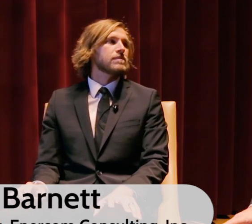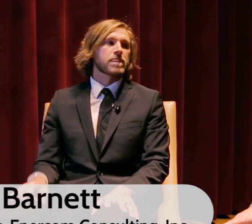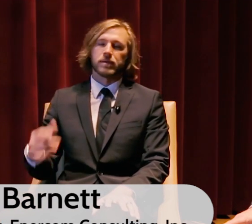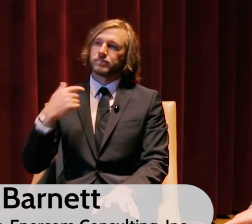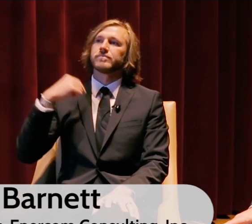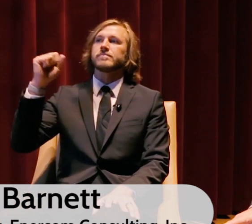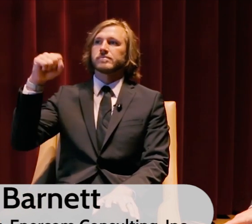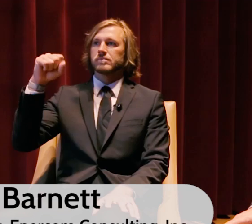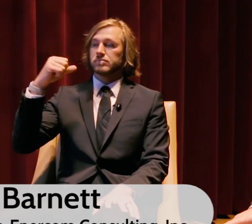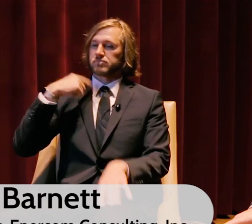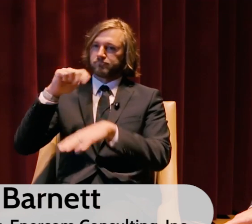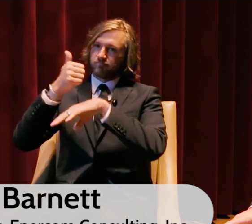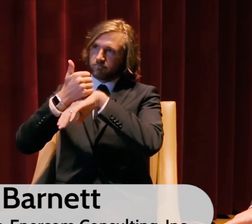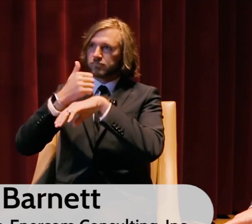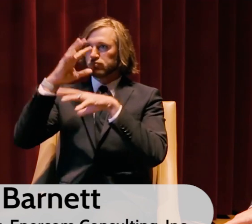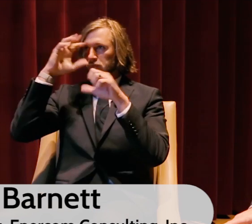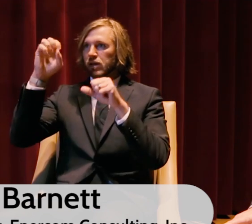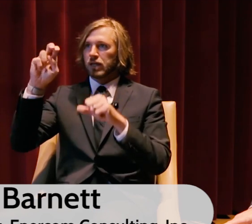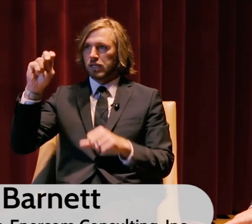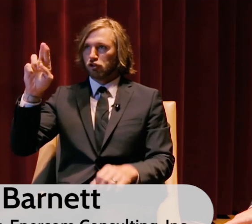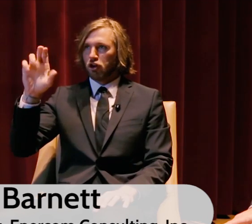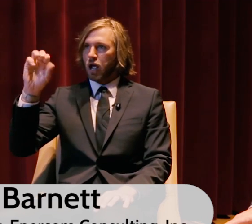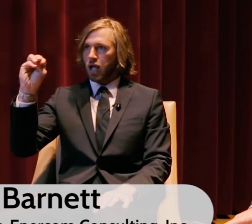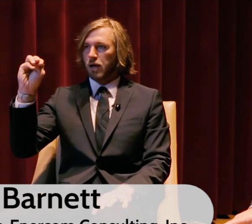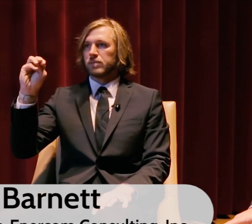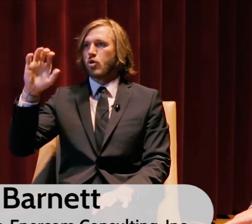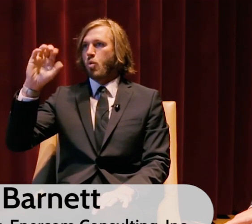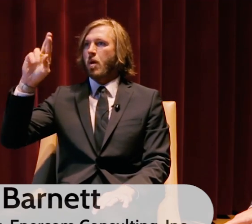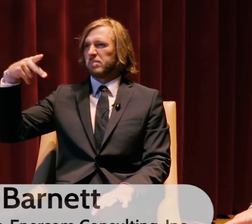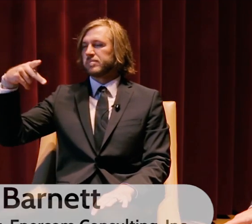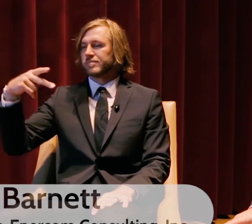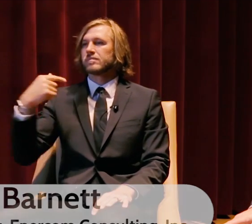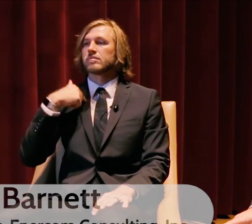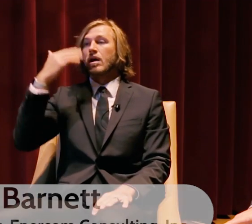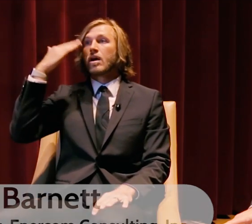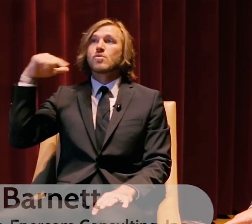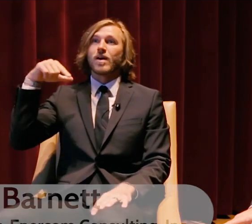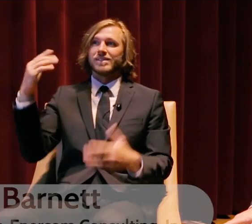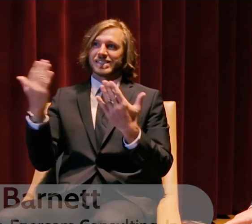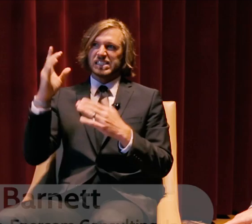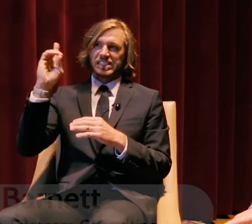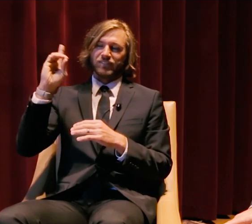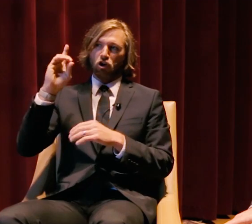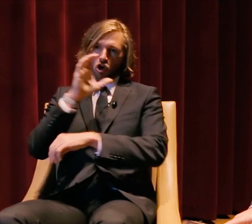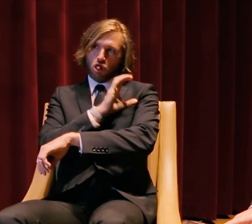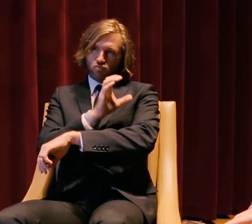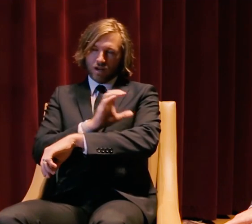I do, I'm the founder and president of Enercom Incorporated, we're headquartered here in Denver, Colorado.